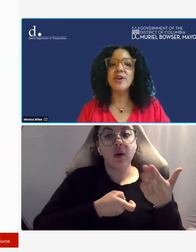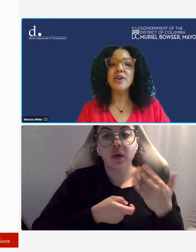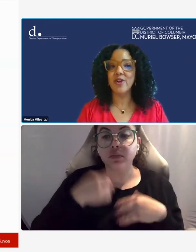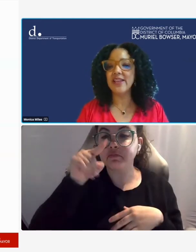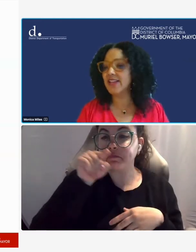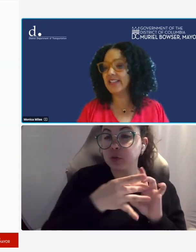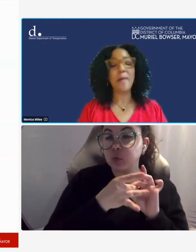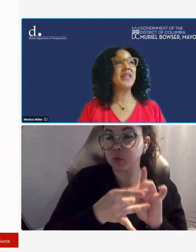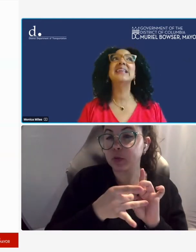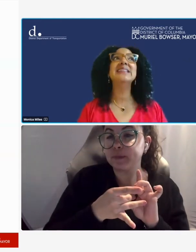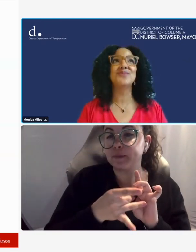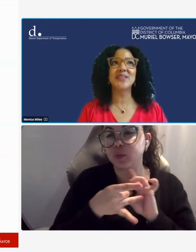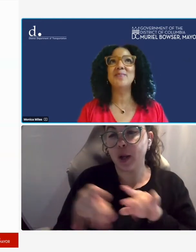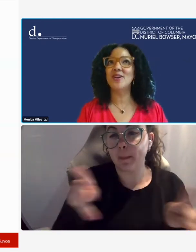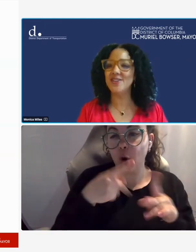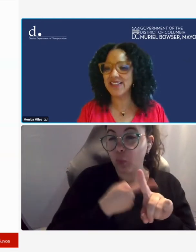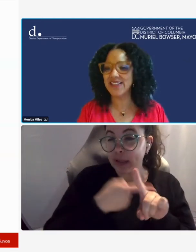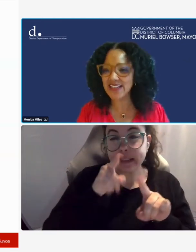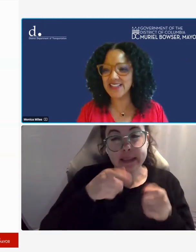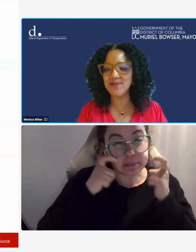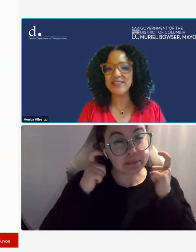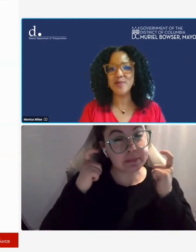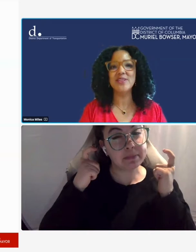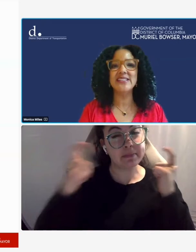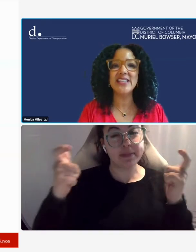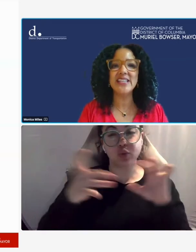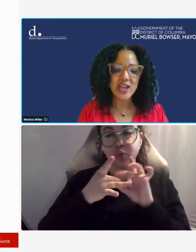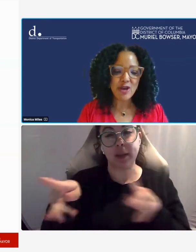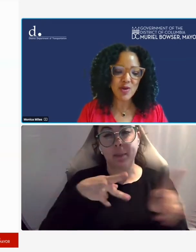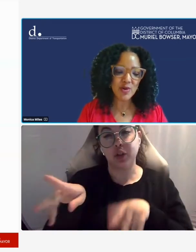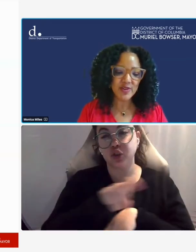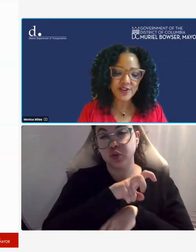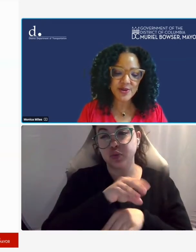rent is the biggest related party transaction that we typically see when we're reviewing